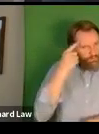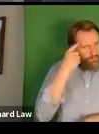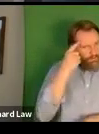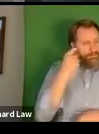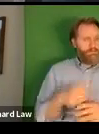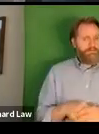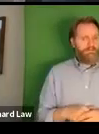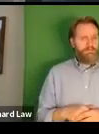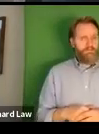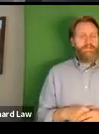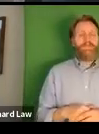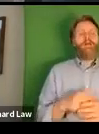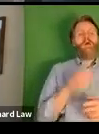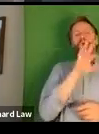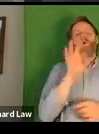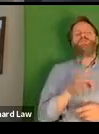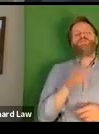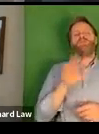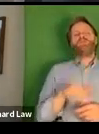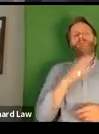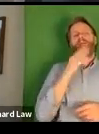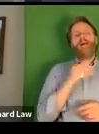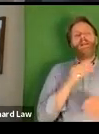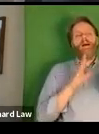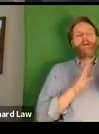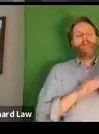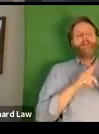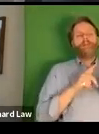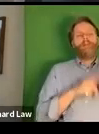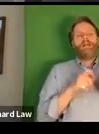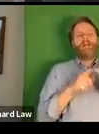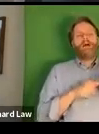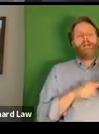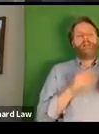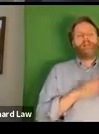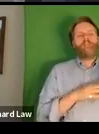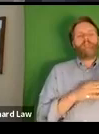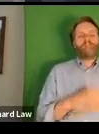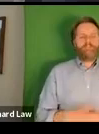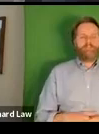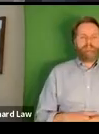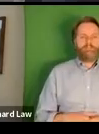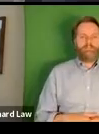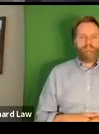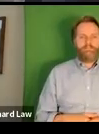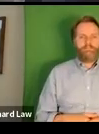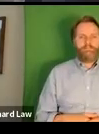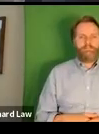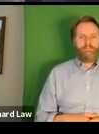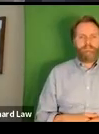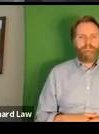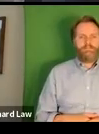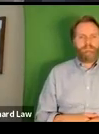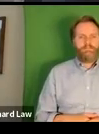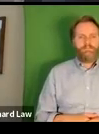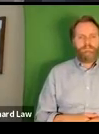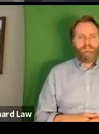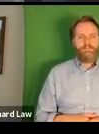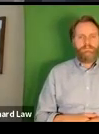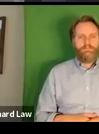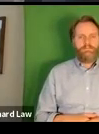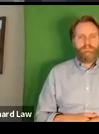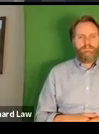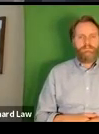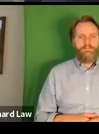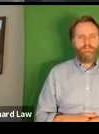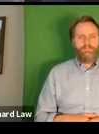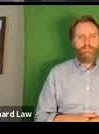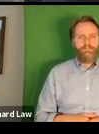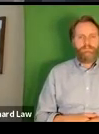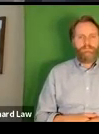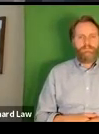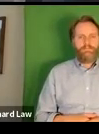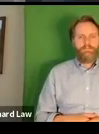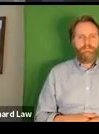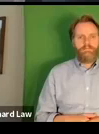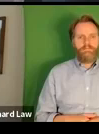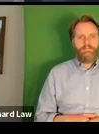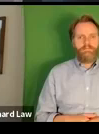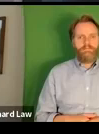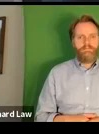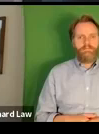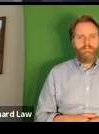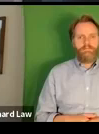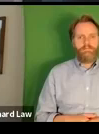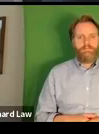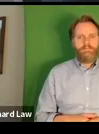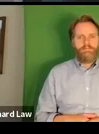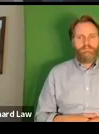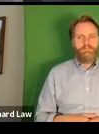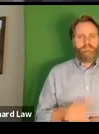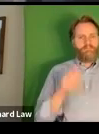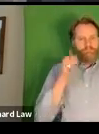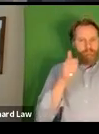from Malcolm Stabler HMPO northern *Mark you're muted* okay so thanks very much